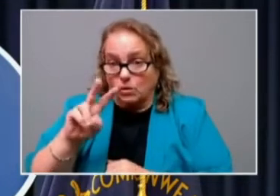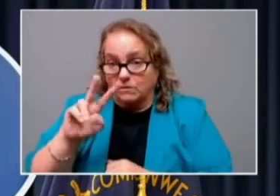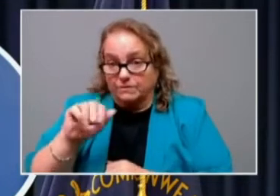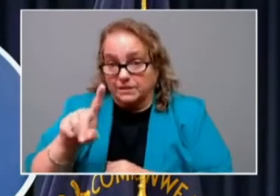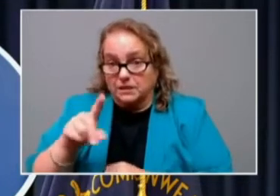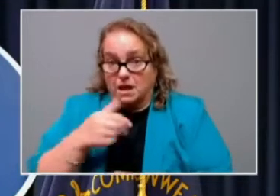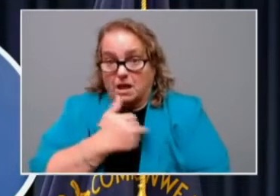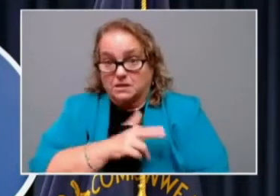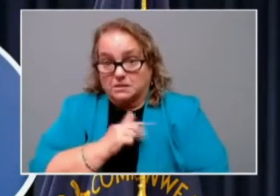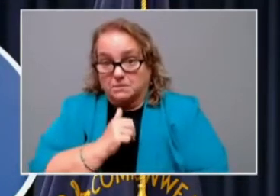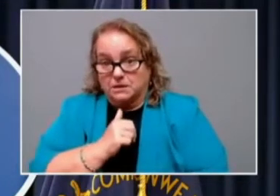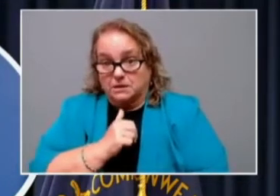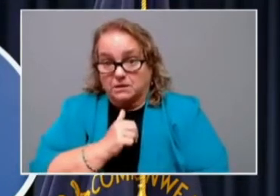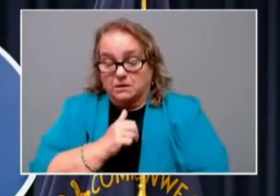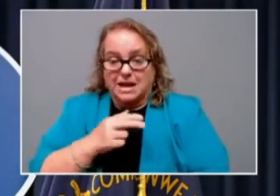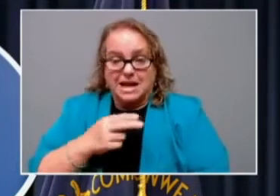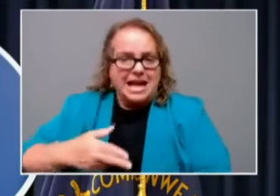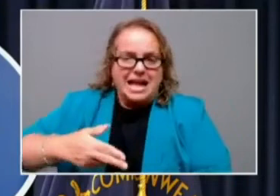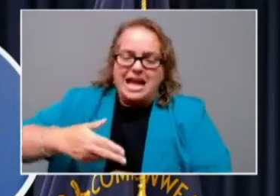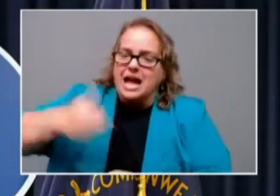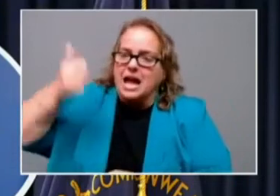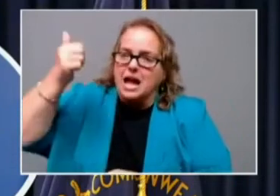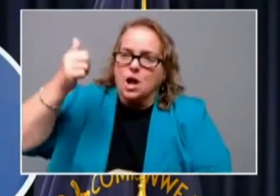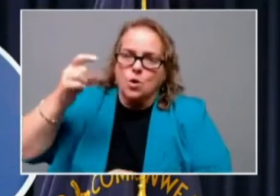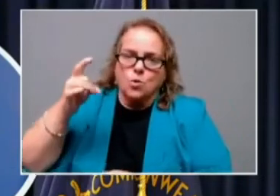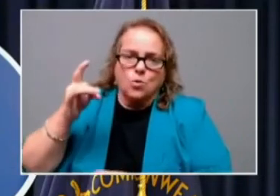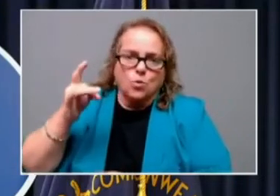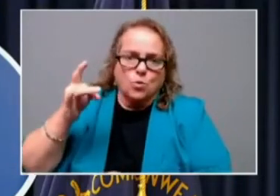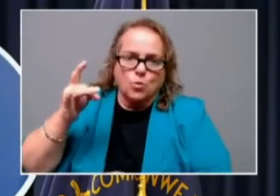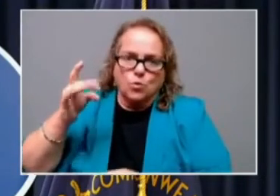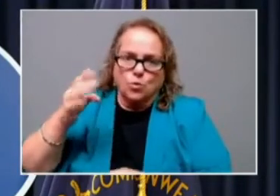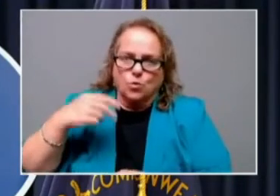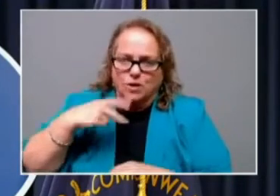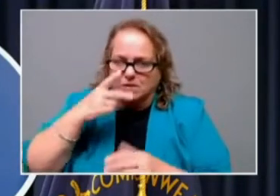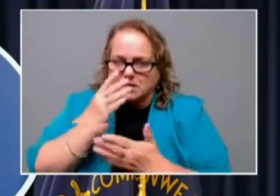time high. We've seen a little wobbling over the last week or so sort of among